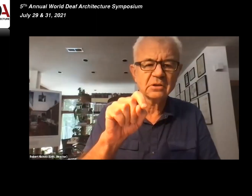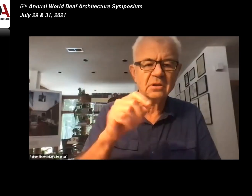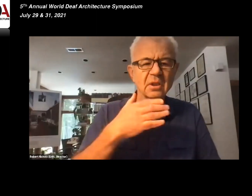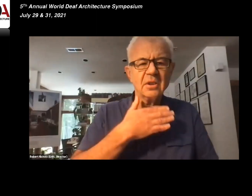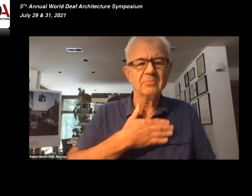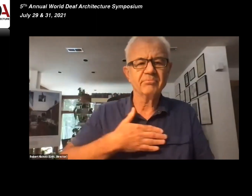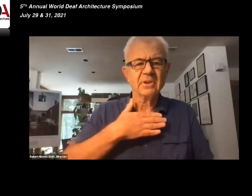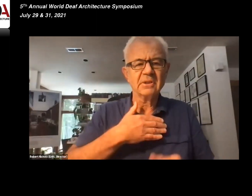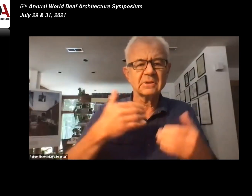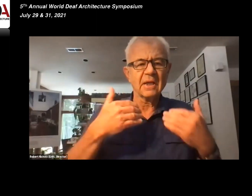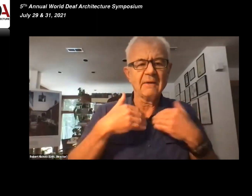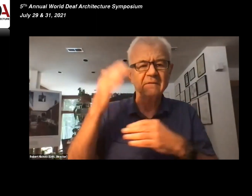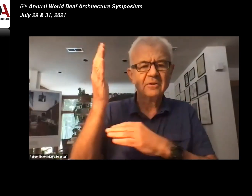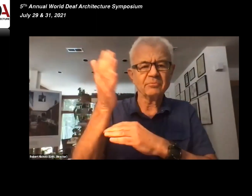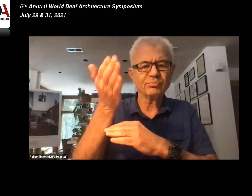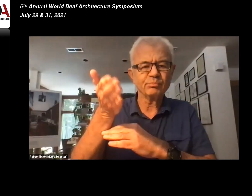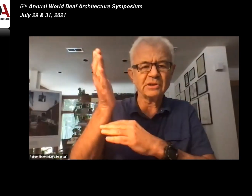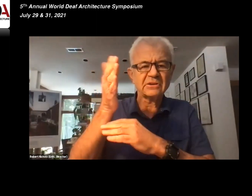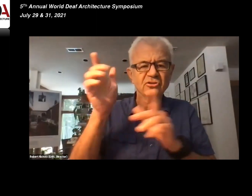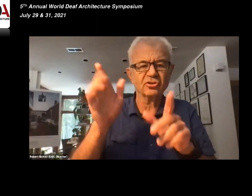We've received about 6 questions.